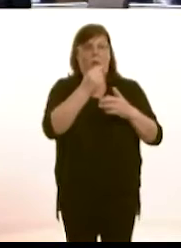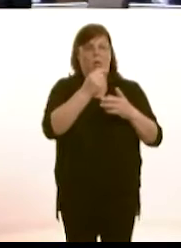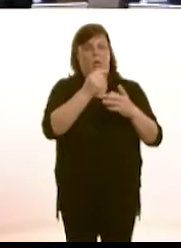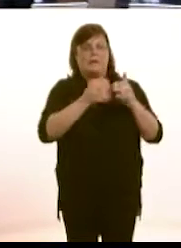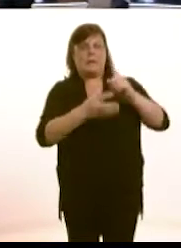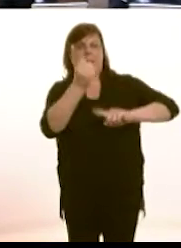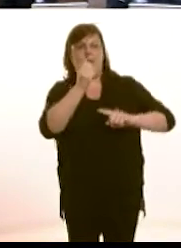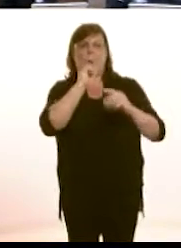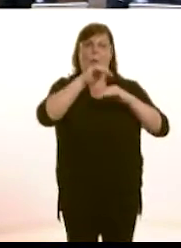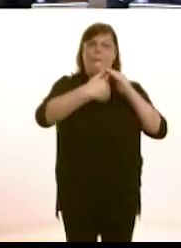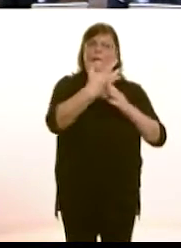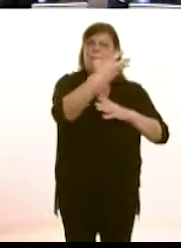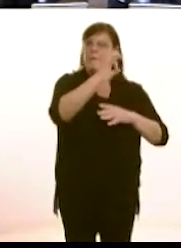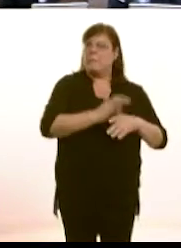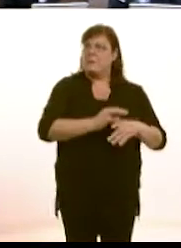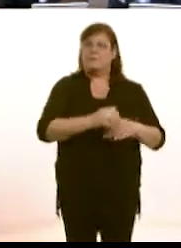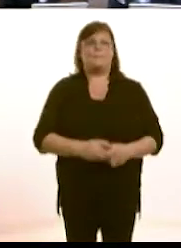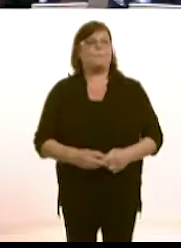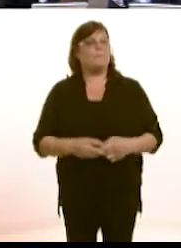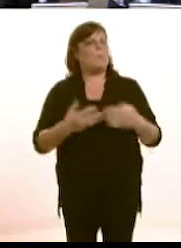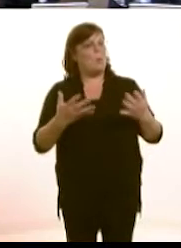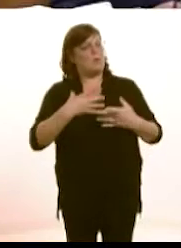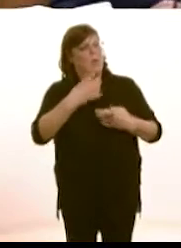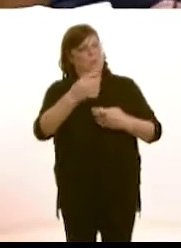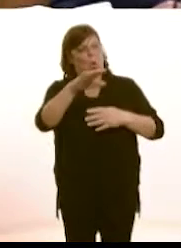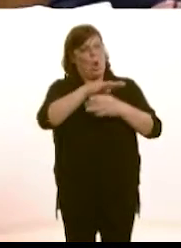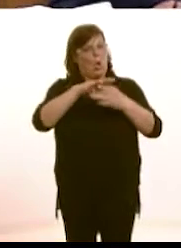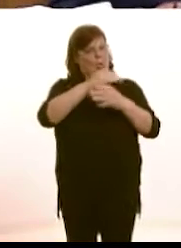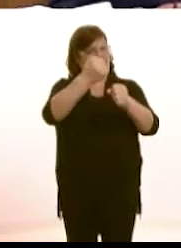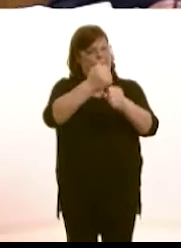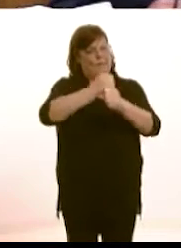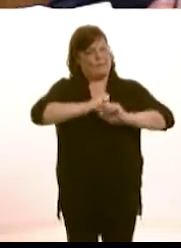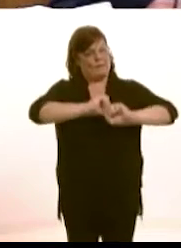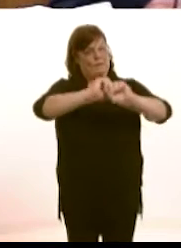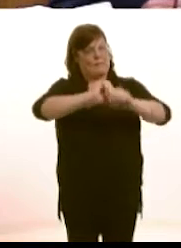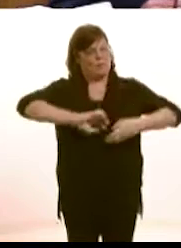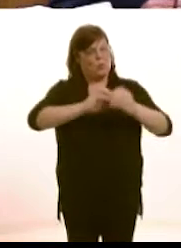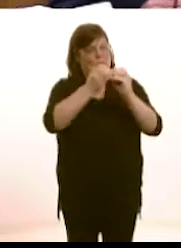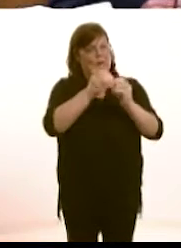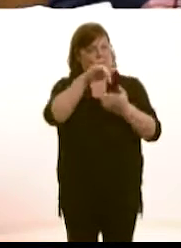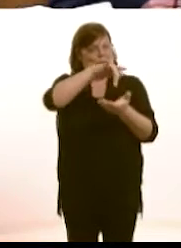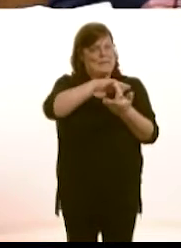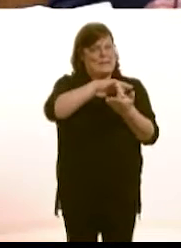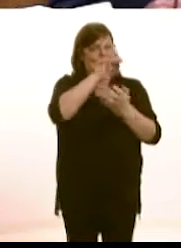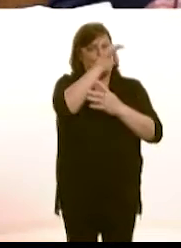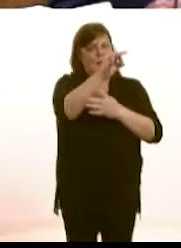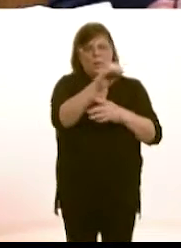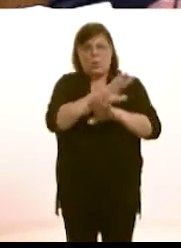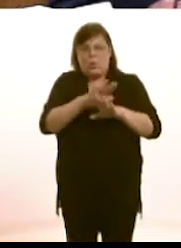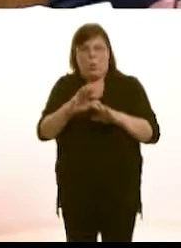Carwyn Jones: Well, of course, itís a matter for local government to put the city deal bid in, not for Welsh Government, but as I said in answer to the earlier question, we